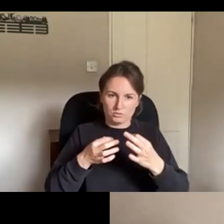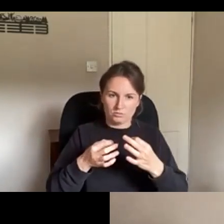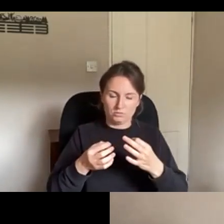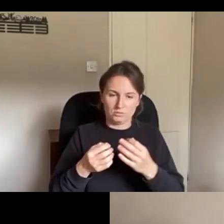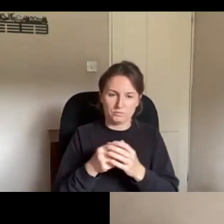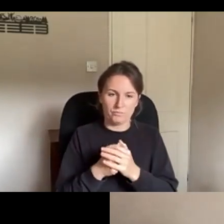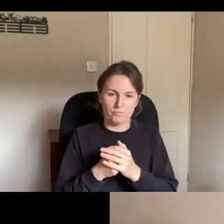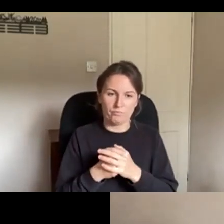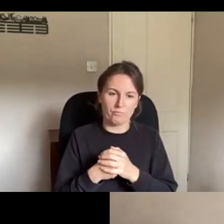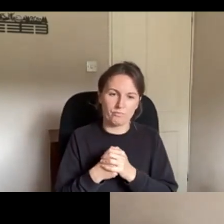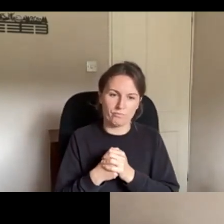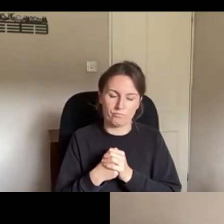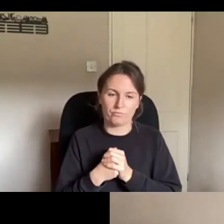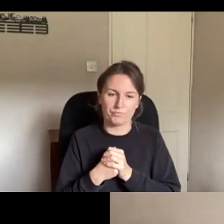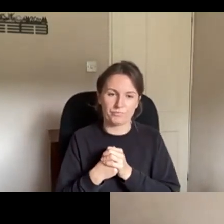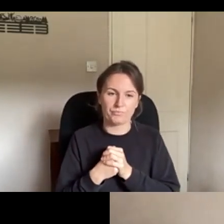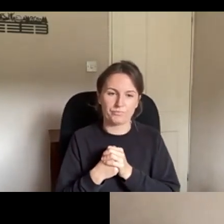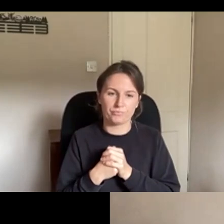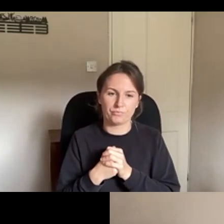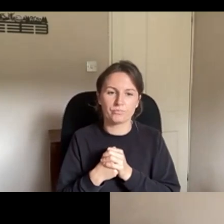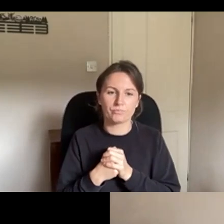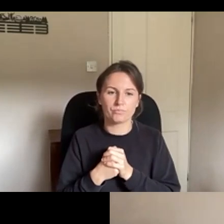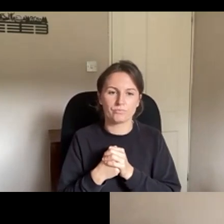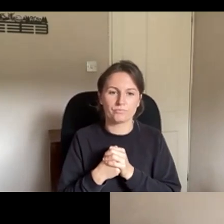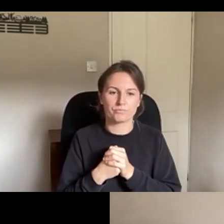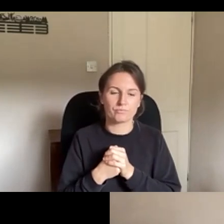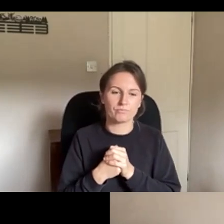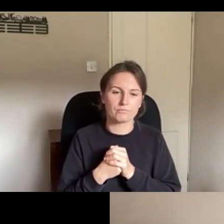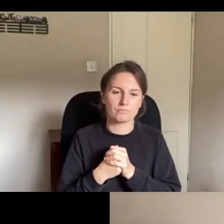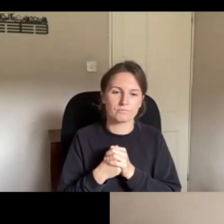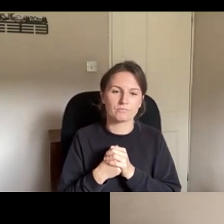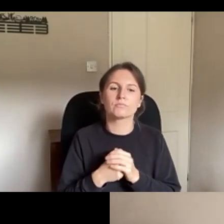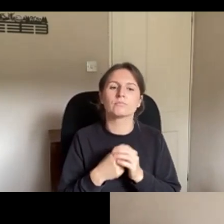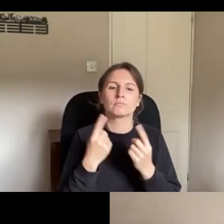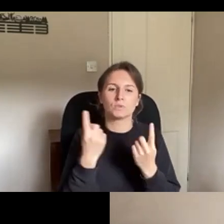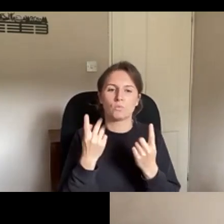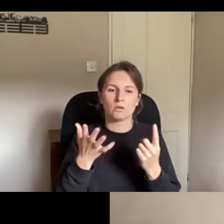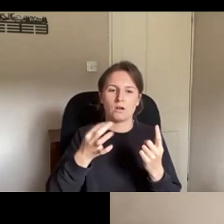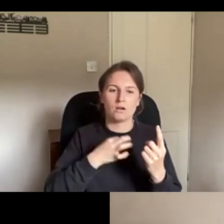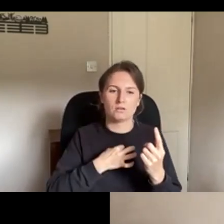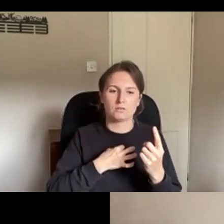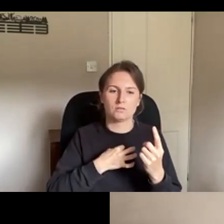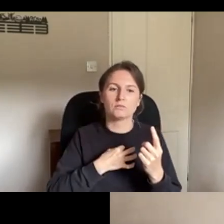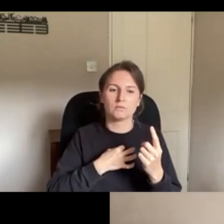A couple of more specific ones, so someone's asked, "We launched our new website at the beginning of this year